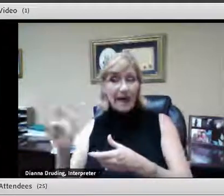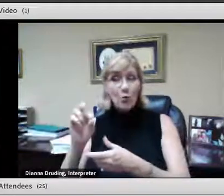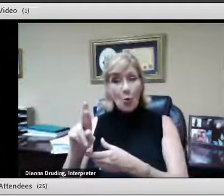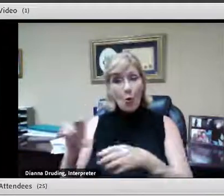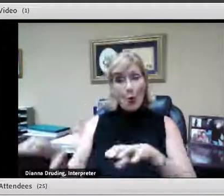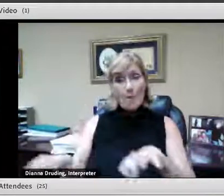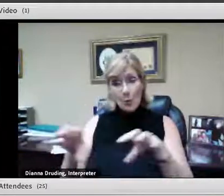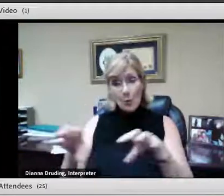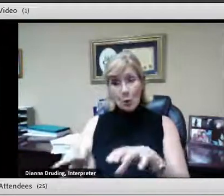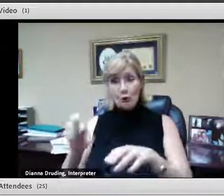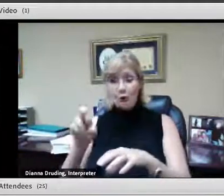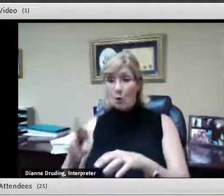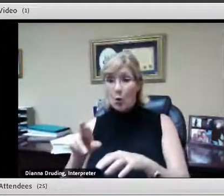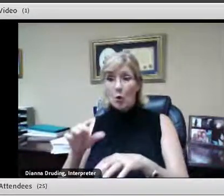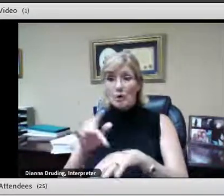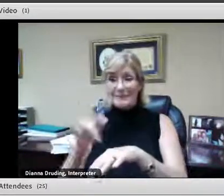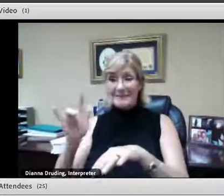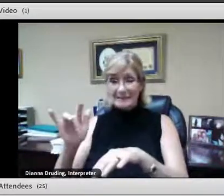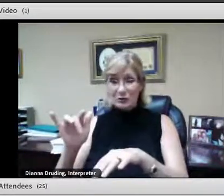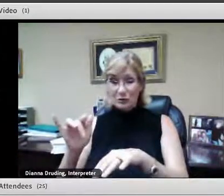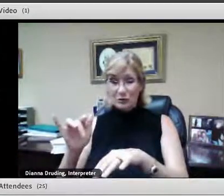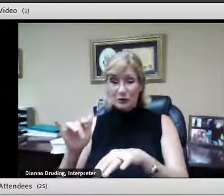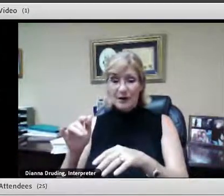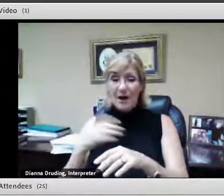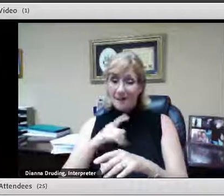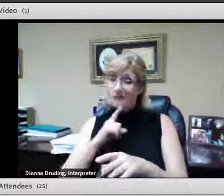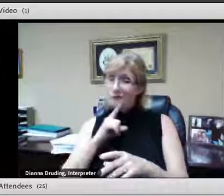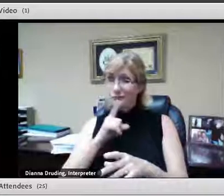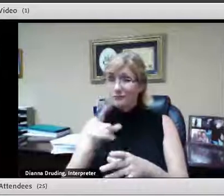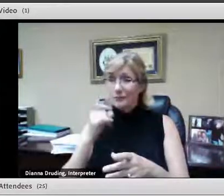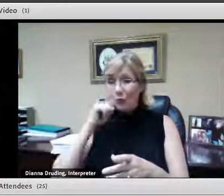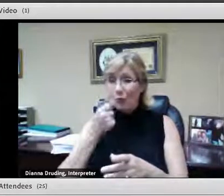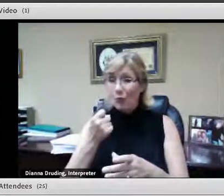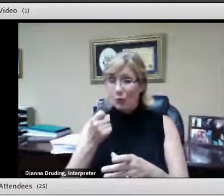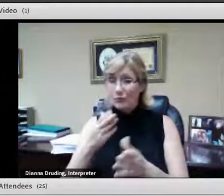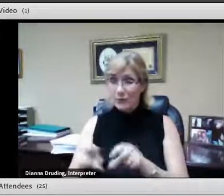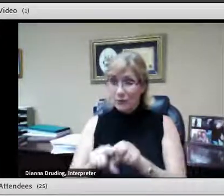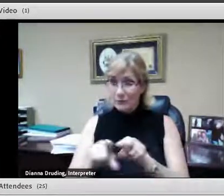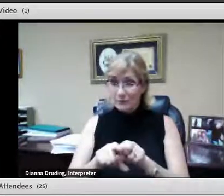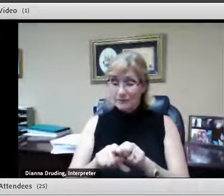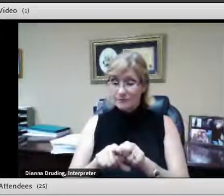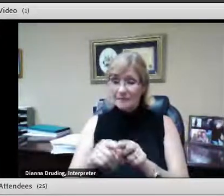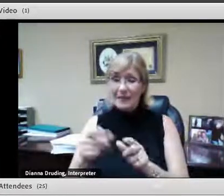So, one of the games that we've created using littleBits and actually 3-D printing, as well, is littleBits soccer.